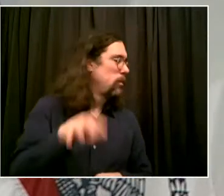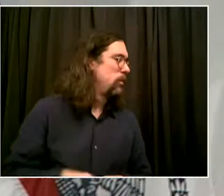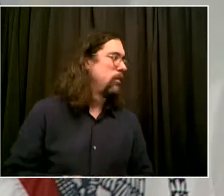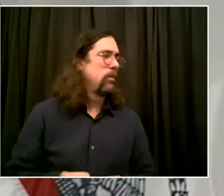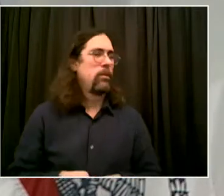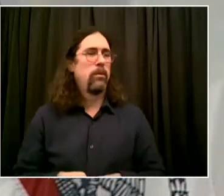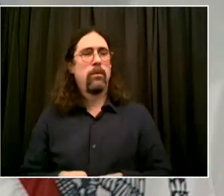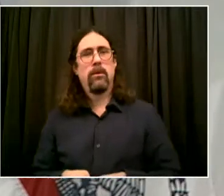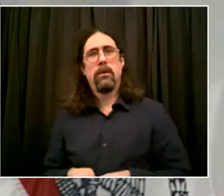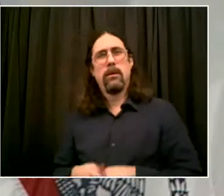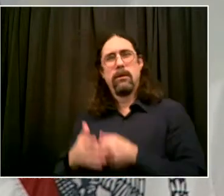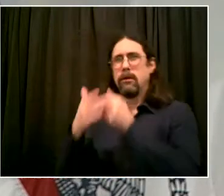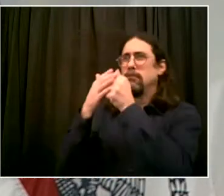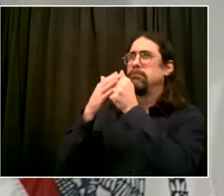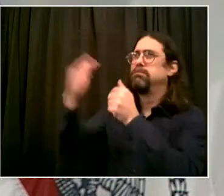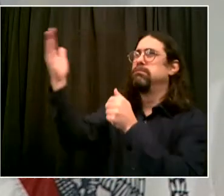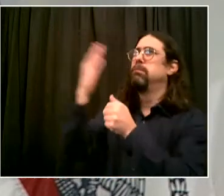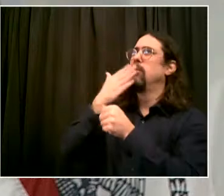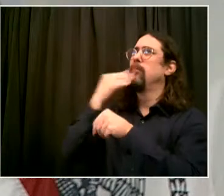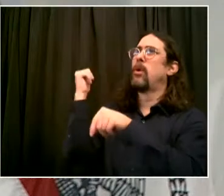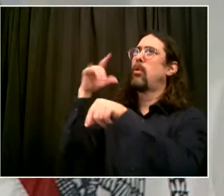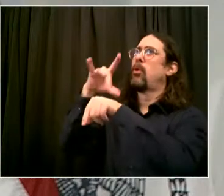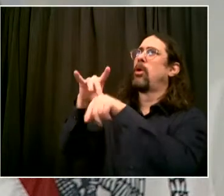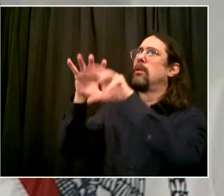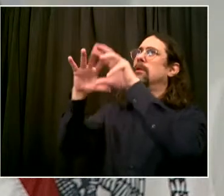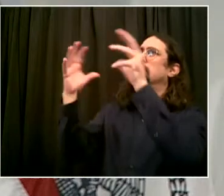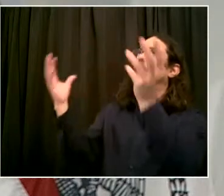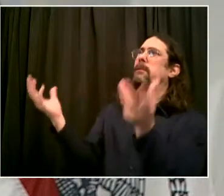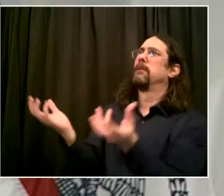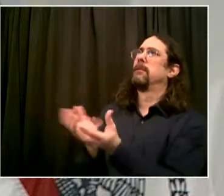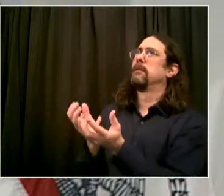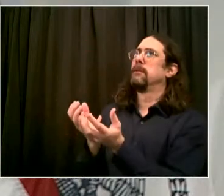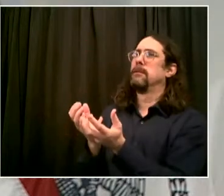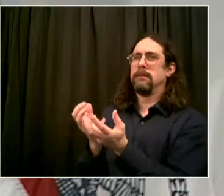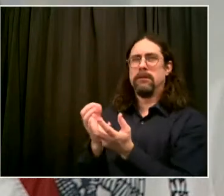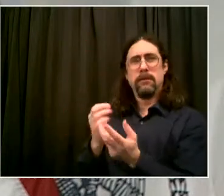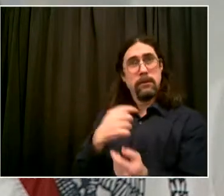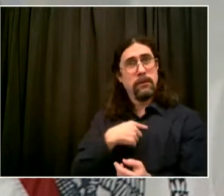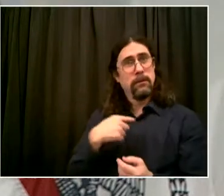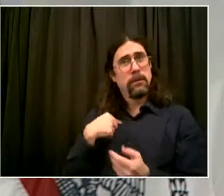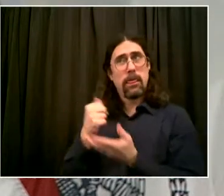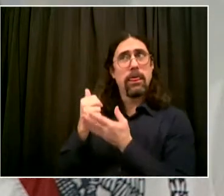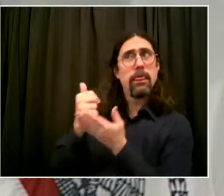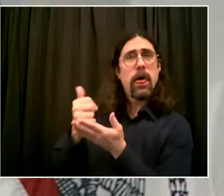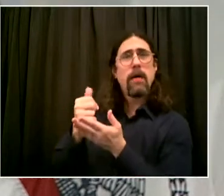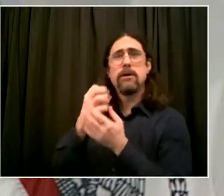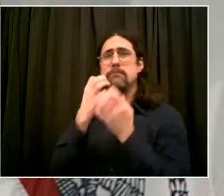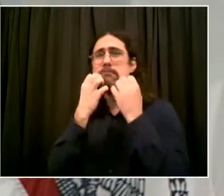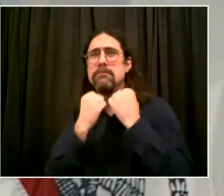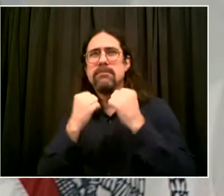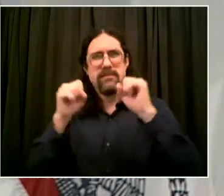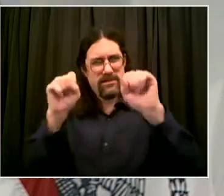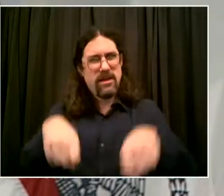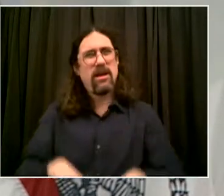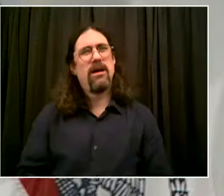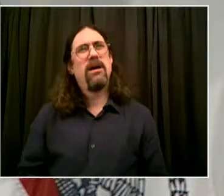TODDY'ASS CONVERSATION IS A HOPEFUL ONE BECAUSE WE CAN DO SOMETHING ABOUT IT. JUST LIKE WE'RE DOING SOMETHING AT RECORD SPEED AS A NATION, THANK GOD, THE FIGHT THE CORONAVIRUS WE CAN DO SOMETHING